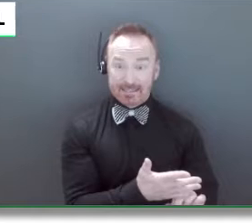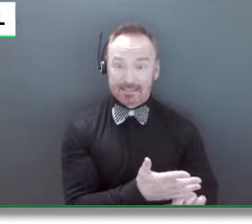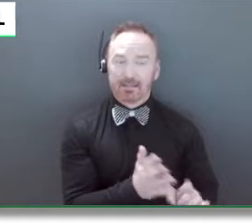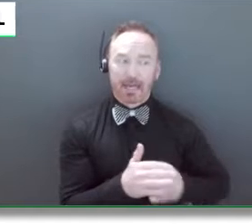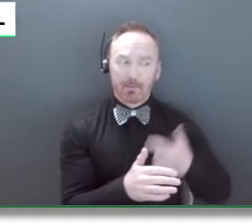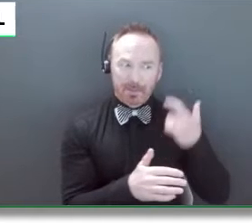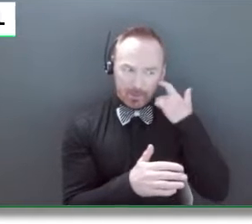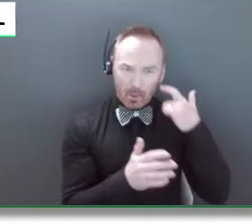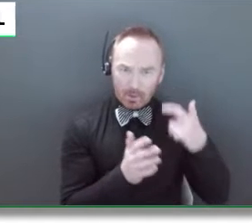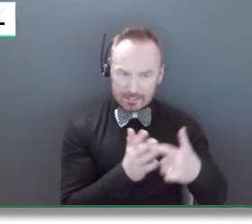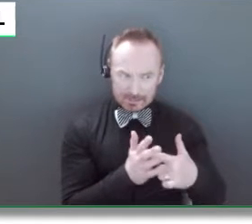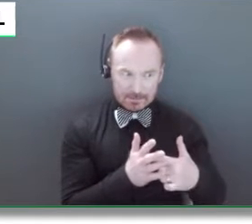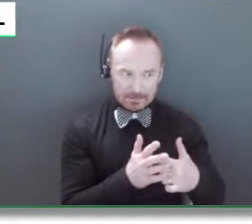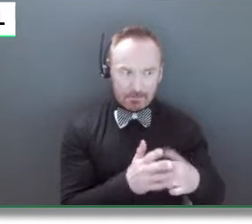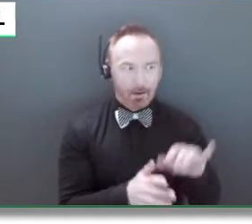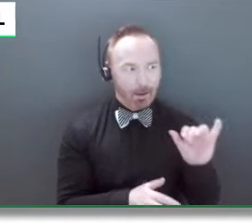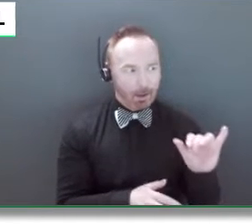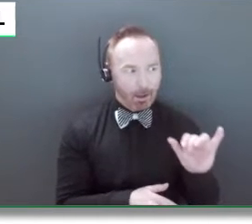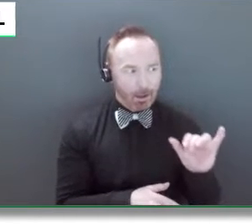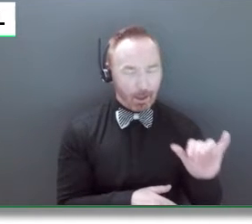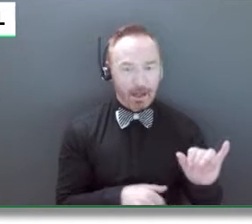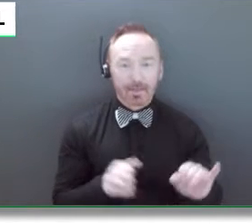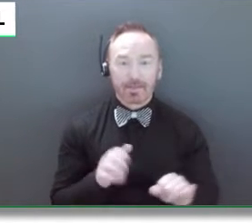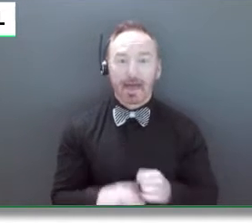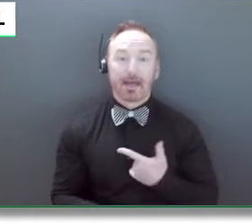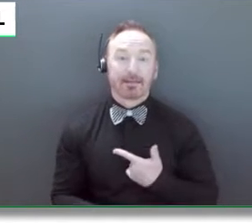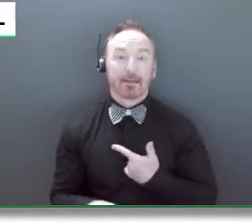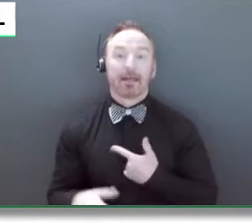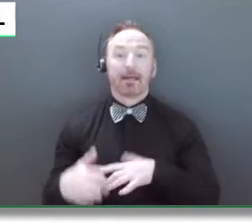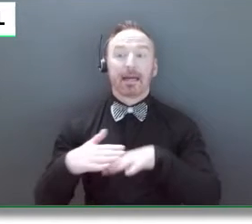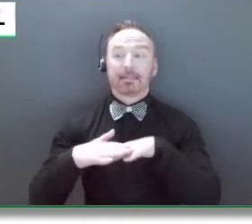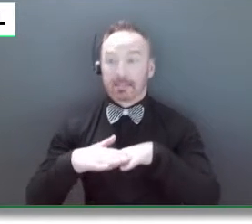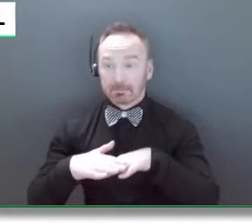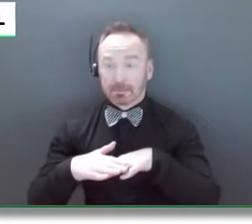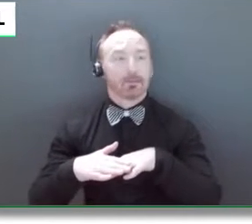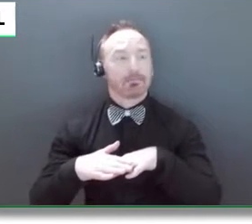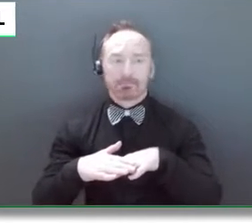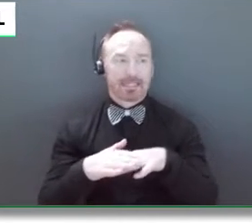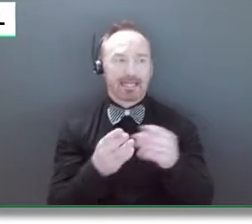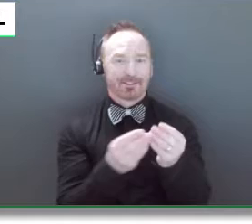curing some of the inaccessibility problems and making the trail systems